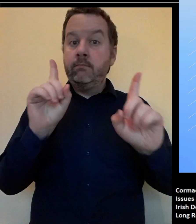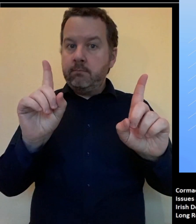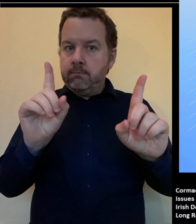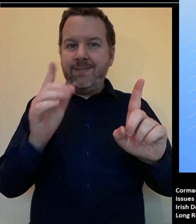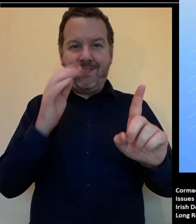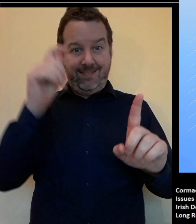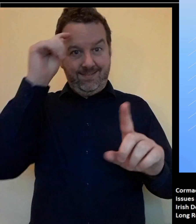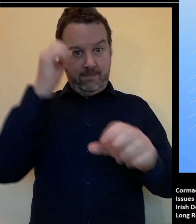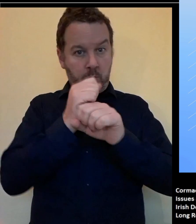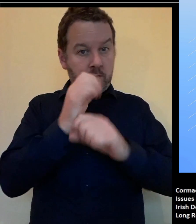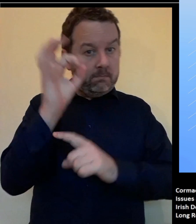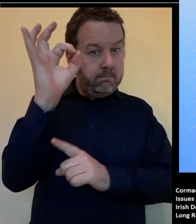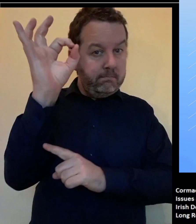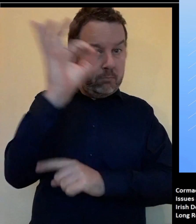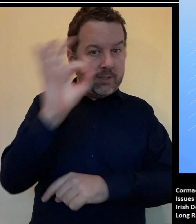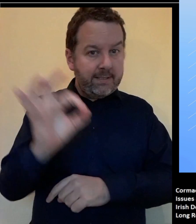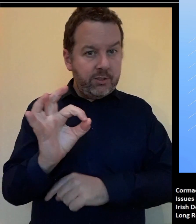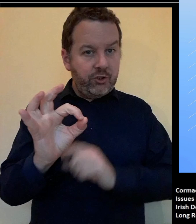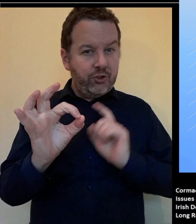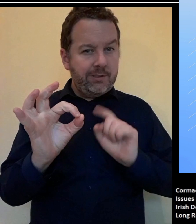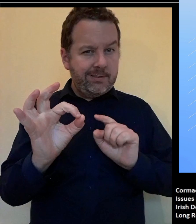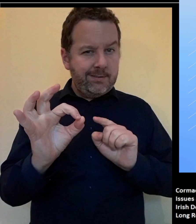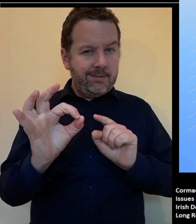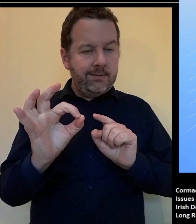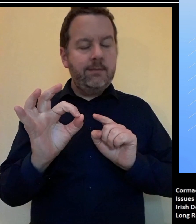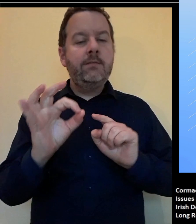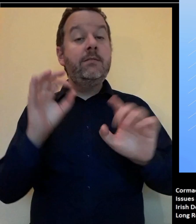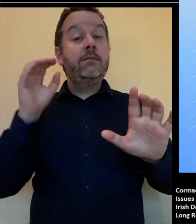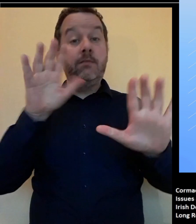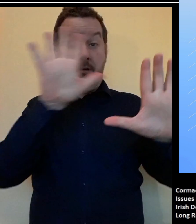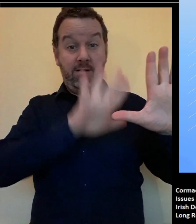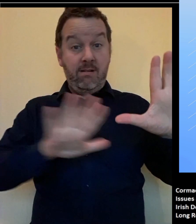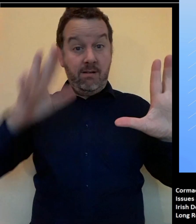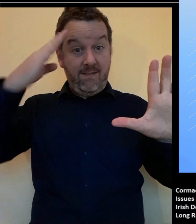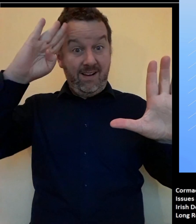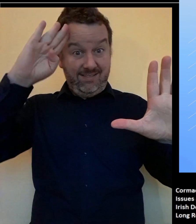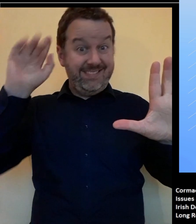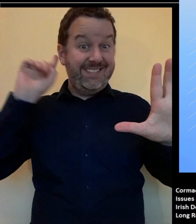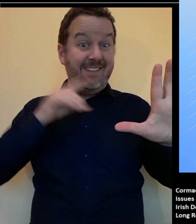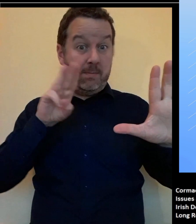but what is interesting to look at is how many deaf people were in workhouses